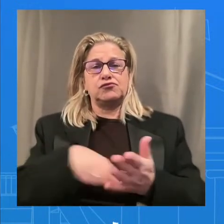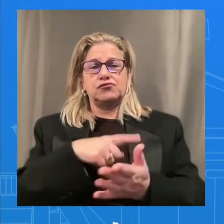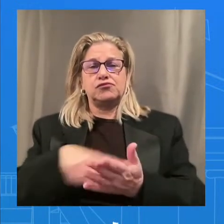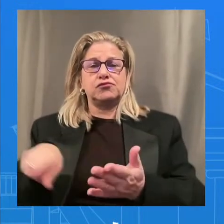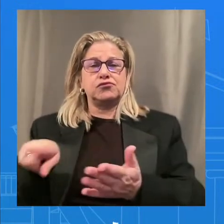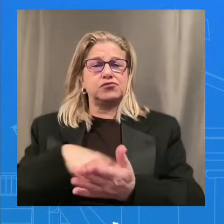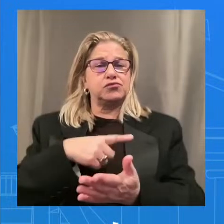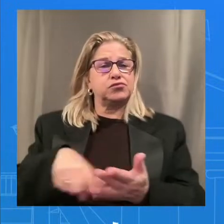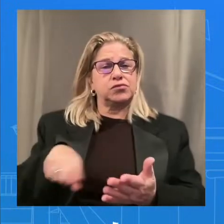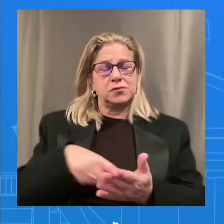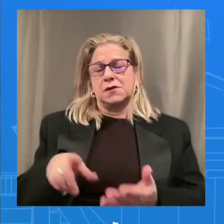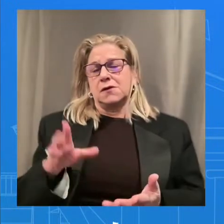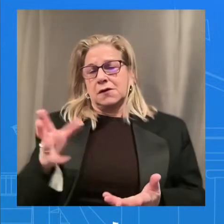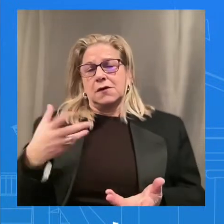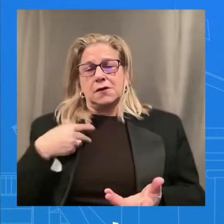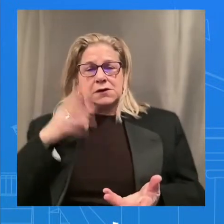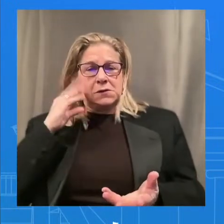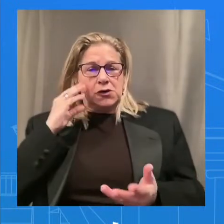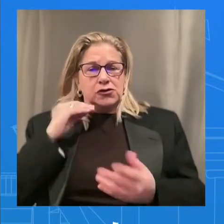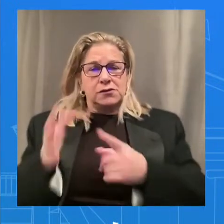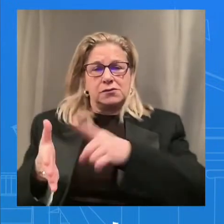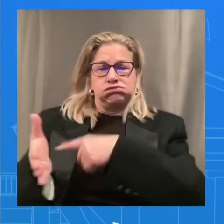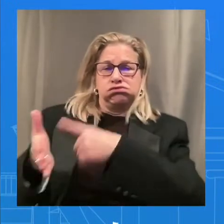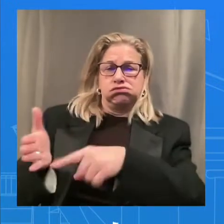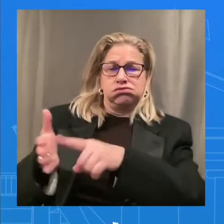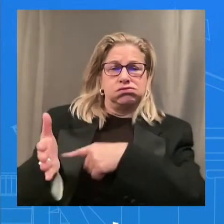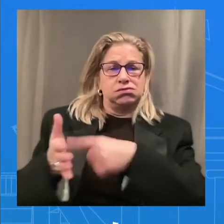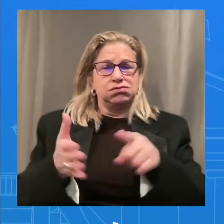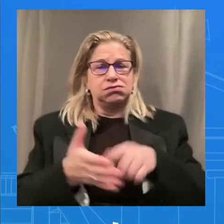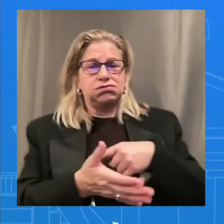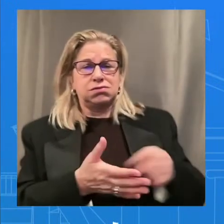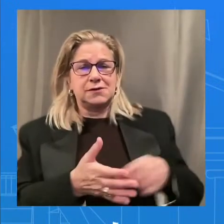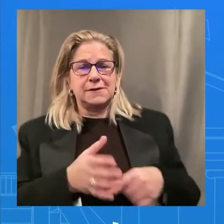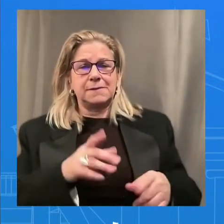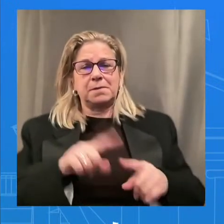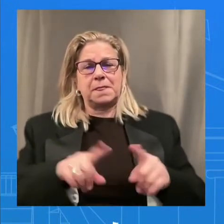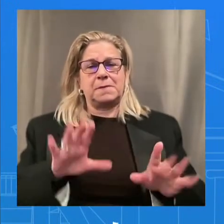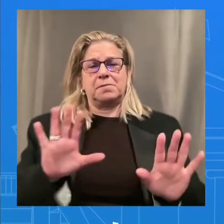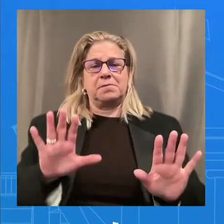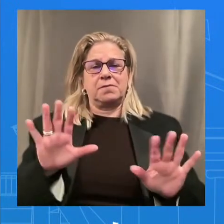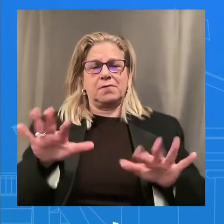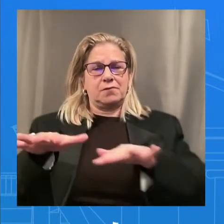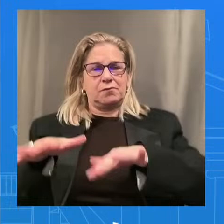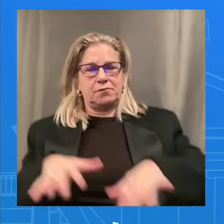seeing everything exactly the same way or -- or coming at things from the same perspective, but it is about a shared view